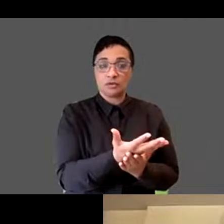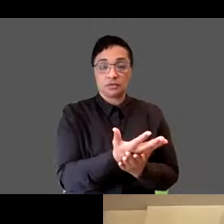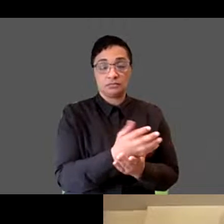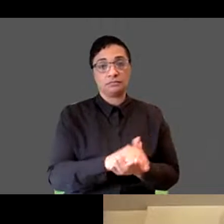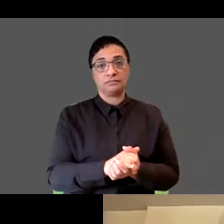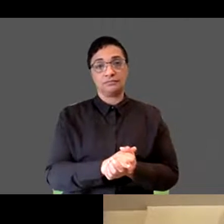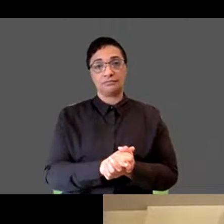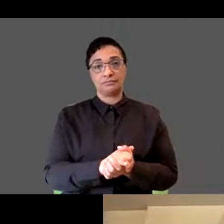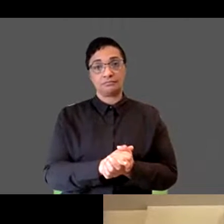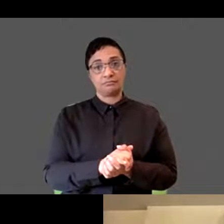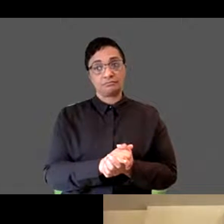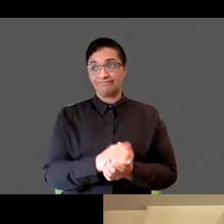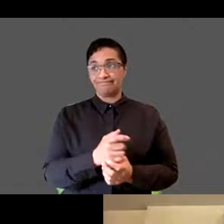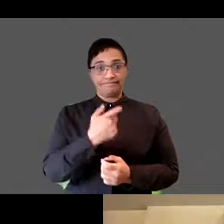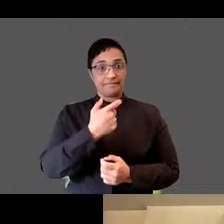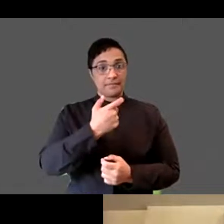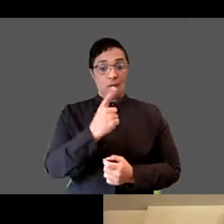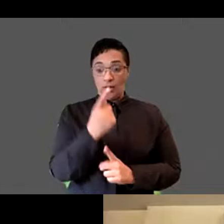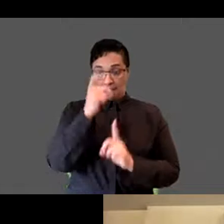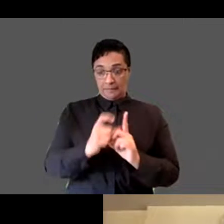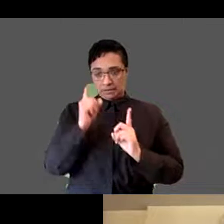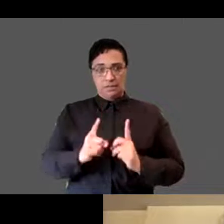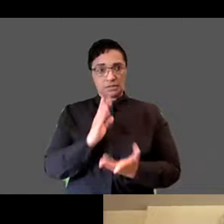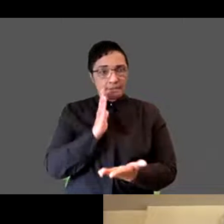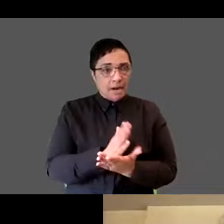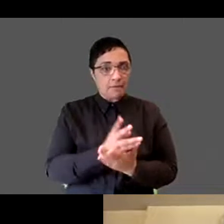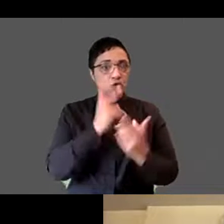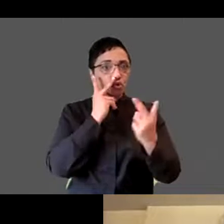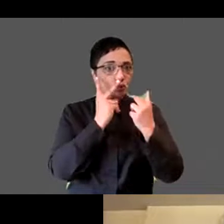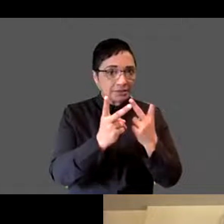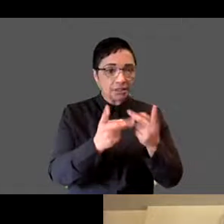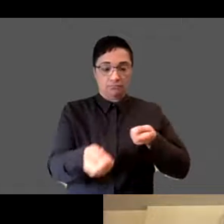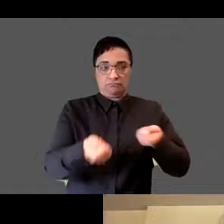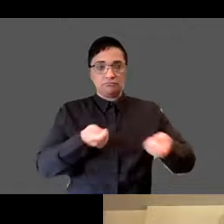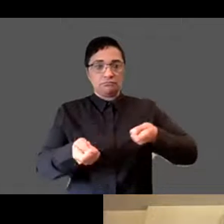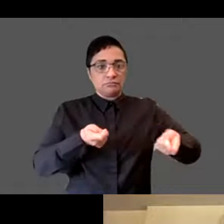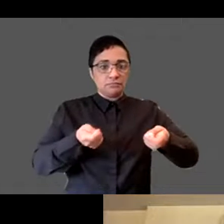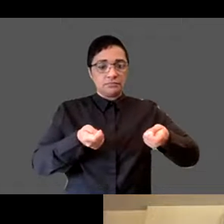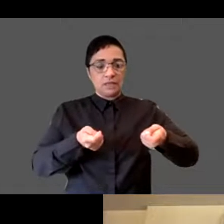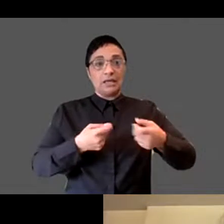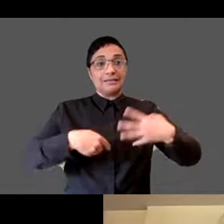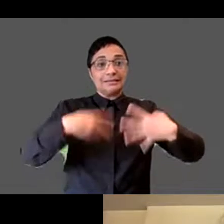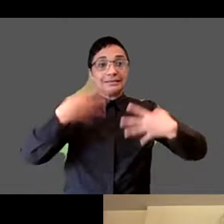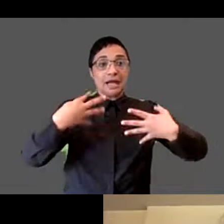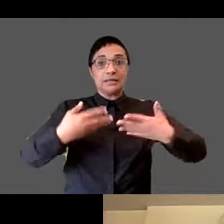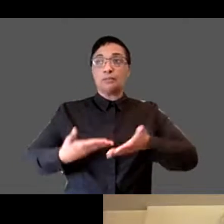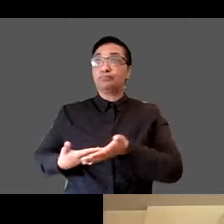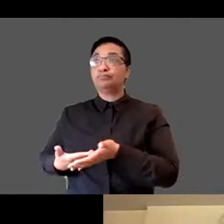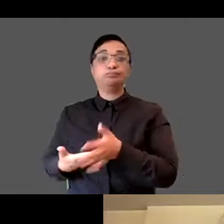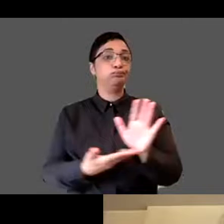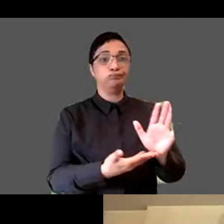of in charge of making sure that data are not used to, in any negative way.